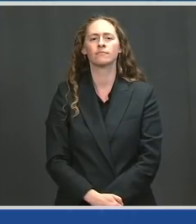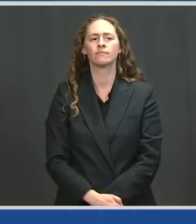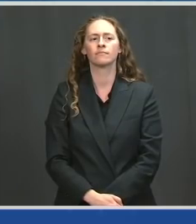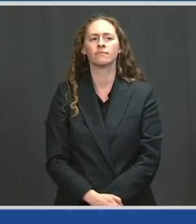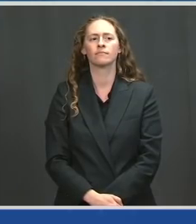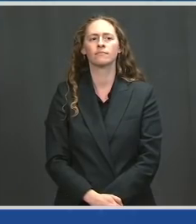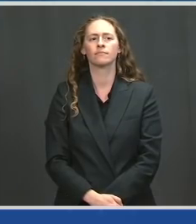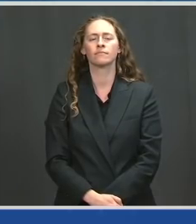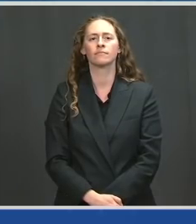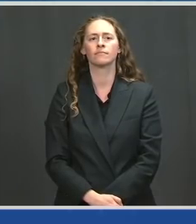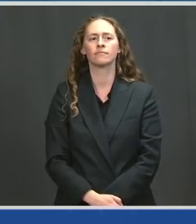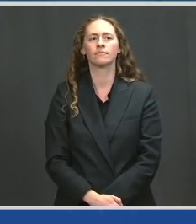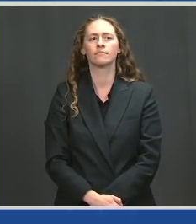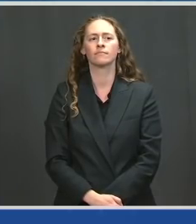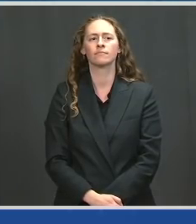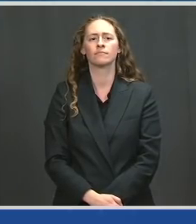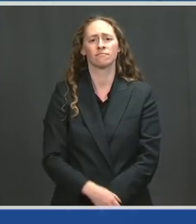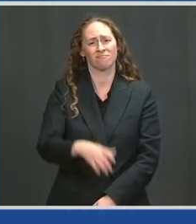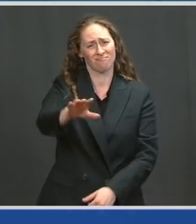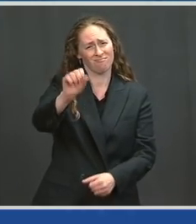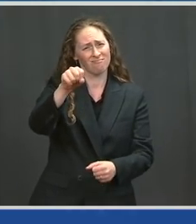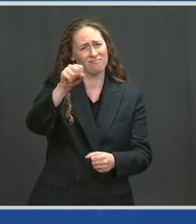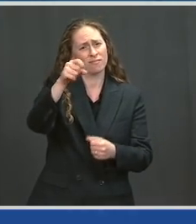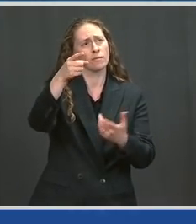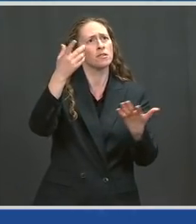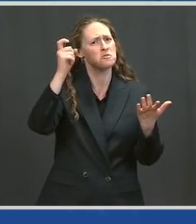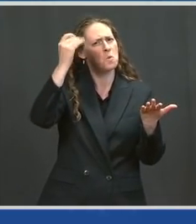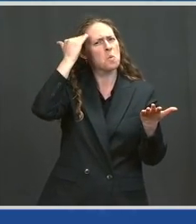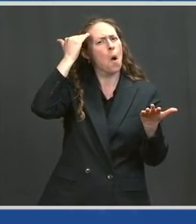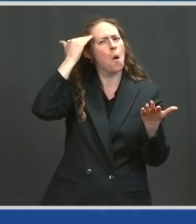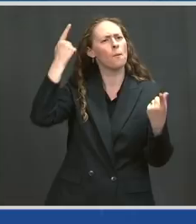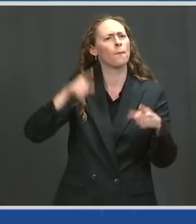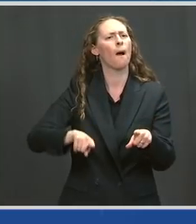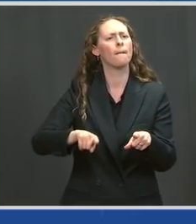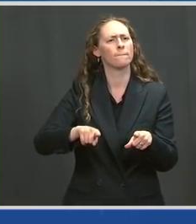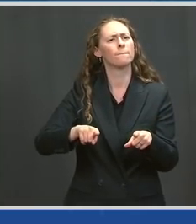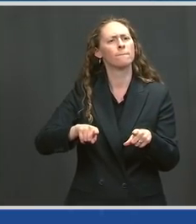We should know the good, the bad, everything.